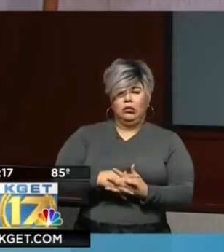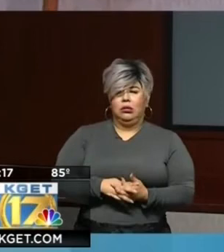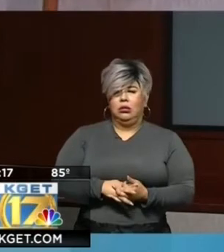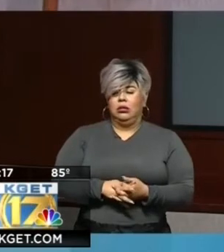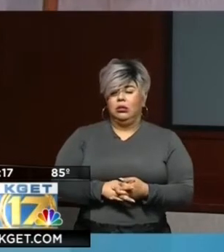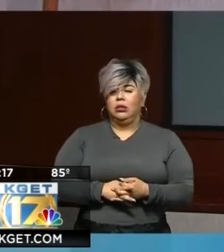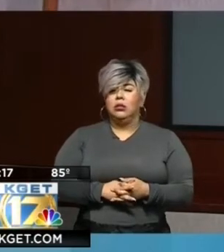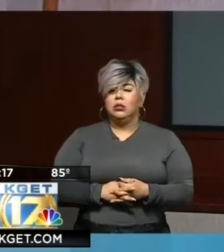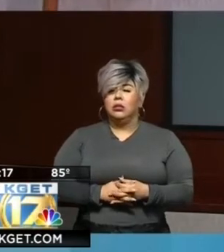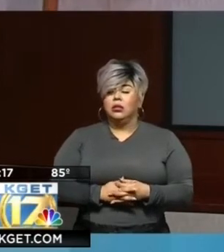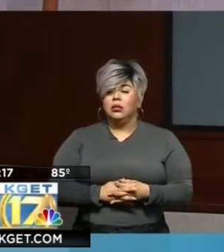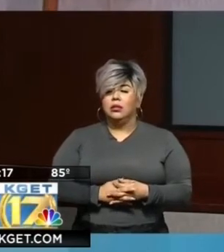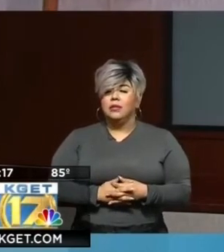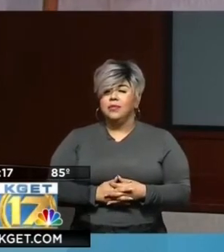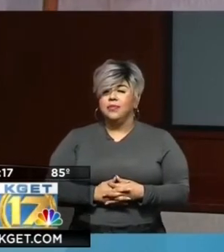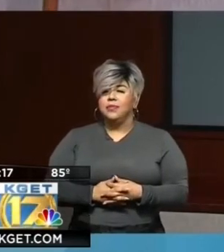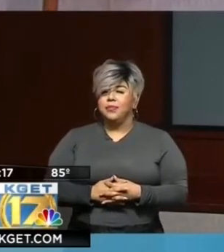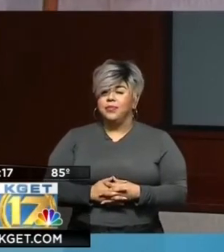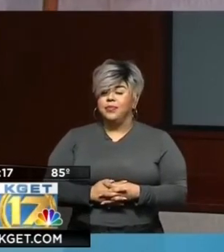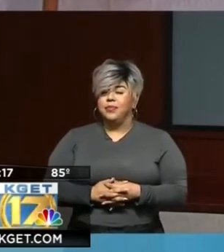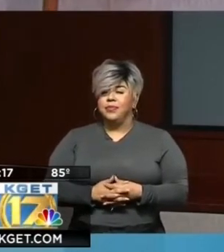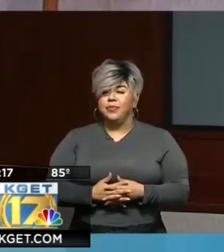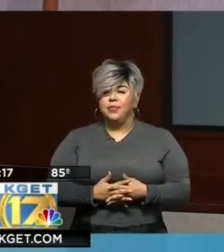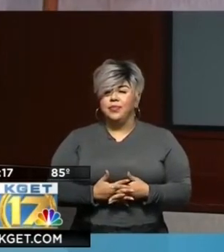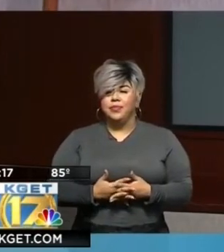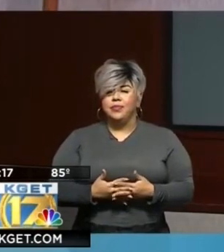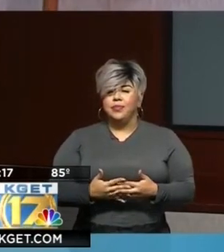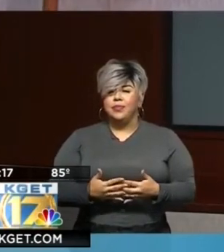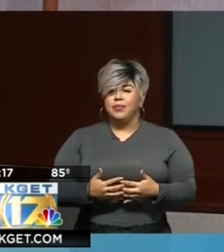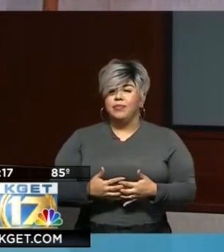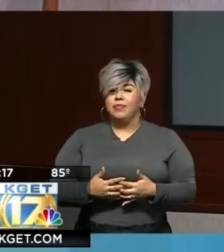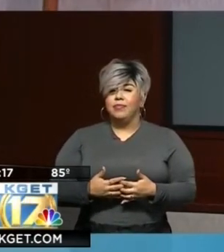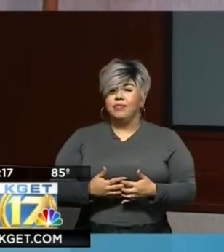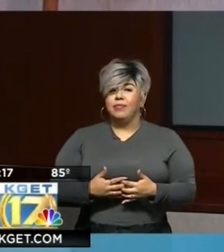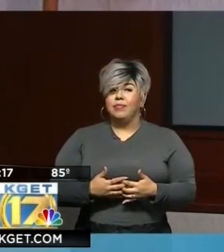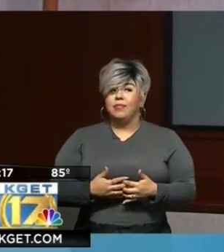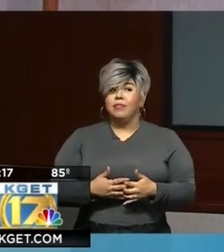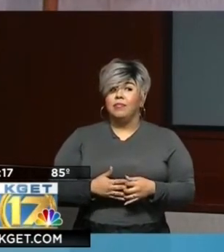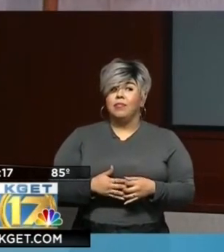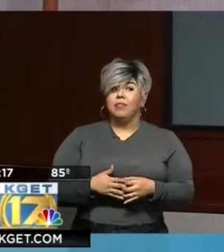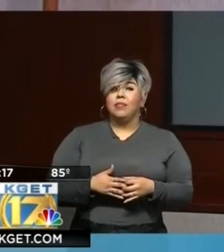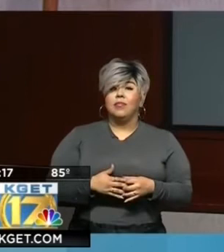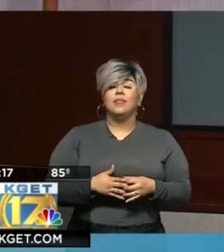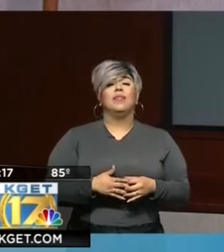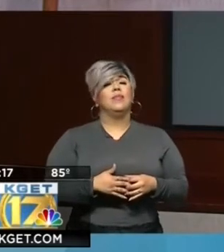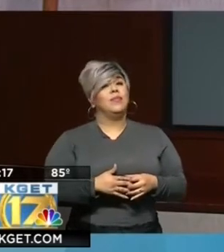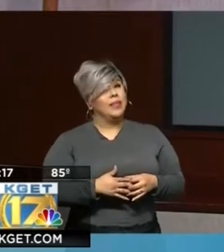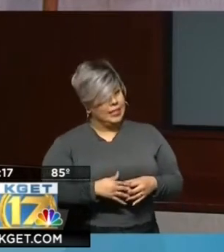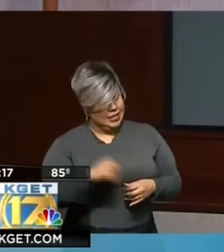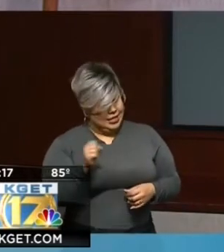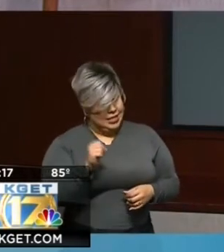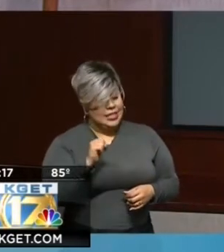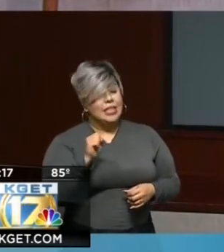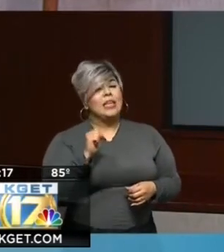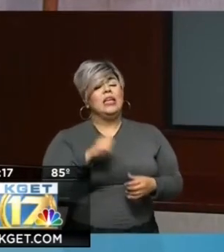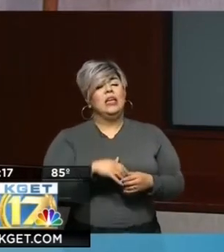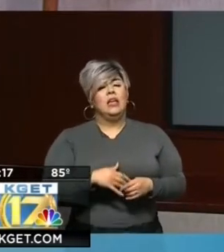IN KERN COUNTY ICUs. THANK YOU, AND TYRA, DID YOU HAVE ANY FOLLOW-UP QUESTIONS?